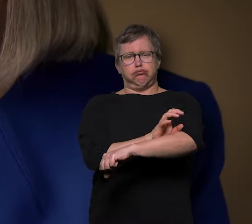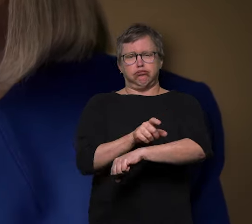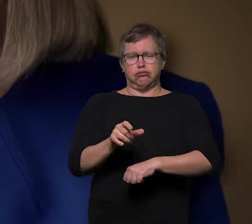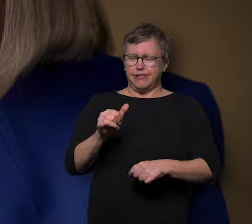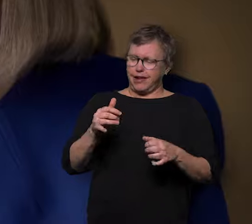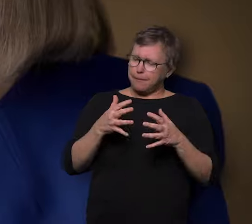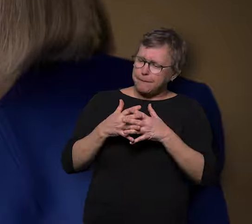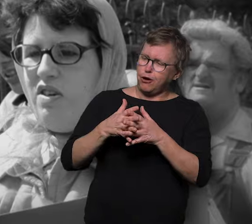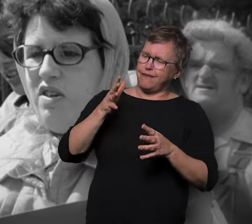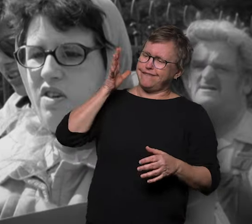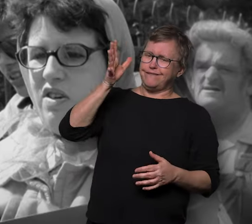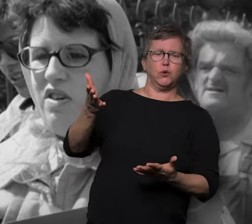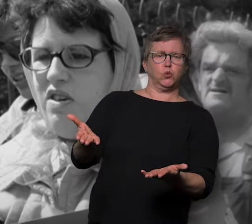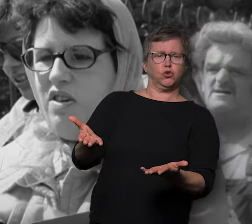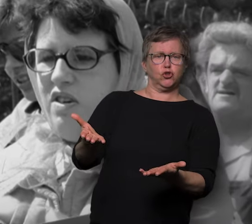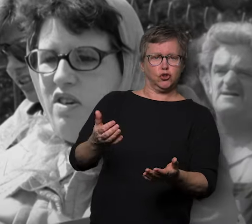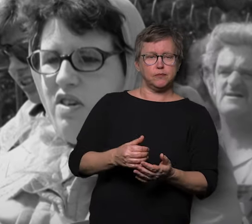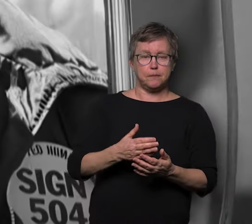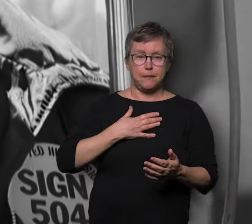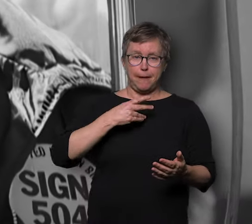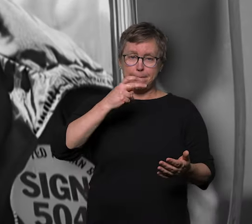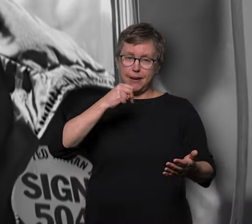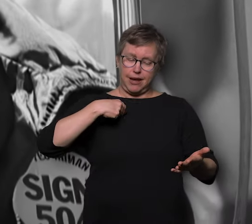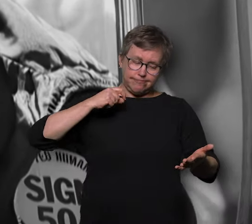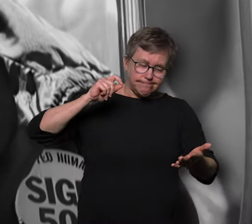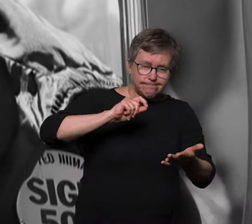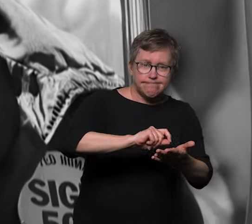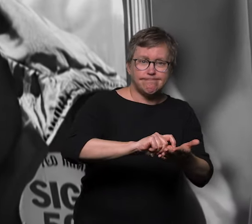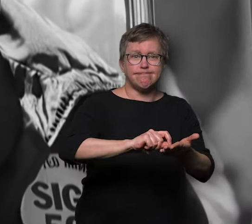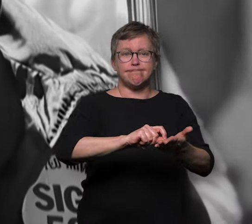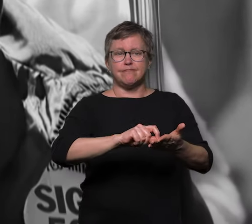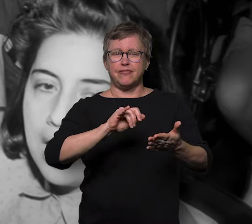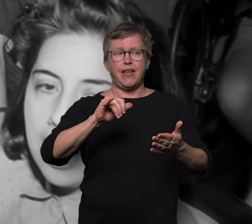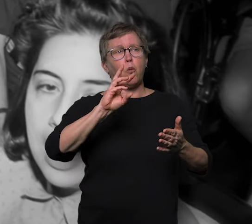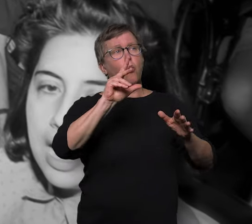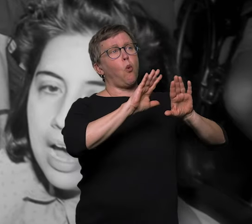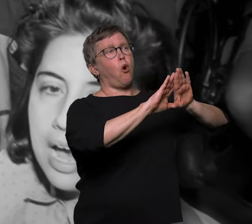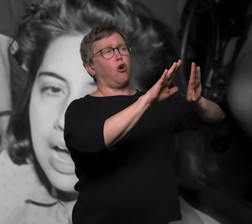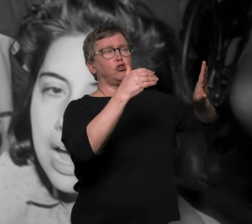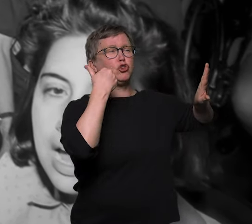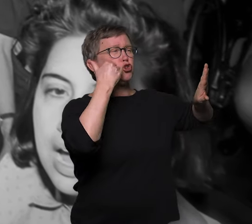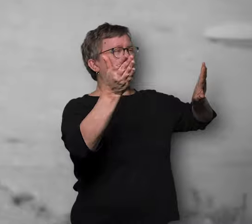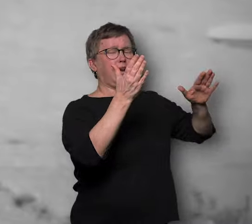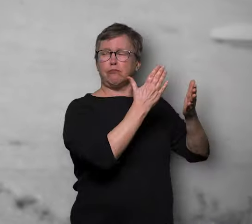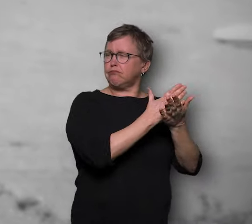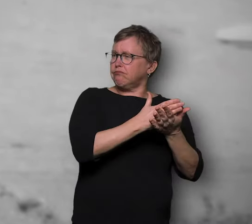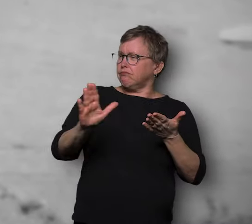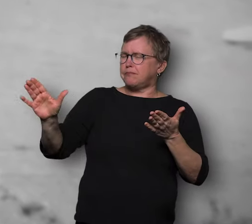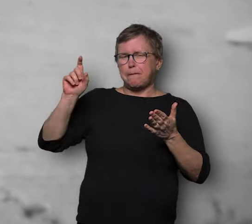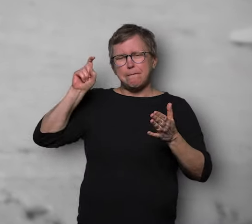you could see the future of America. I now lift my pen and say let the shameful wall of exclusion